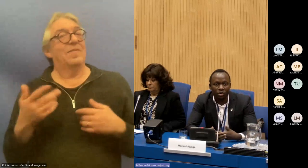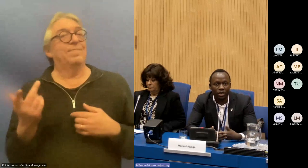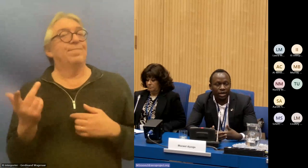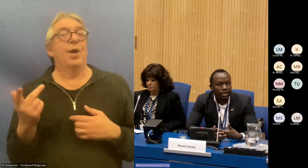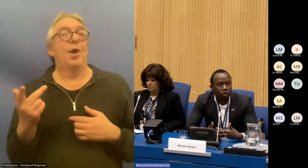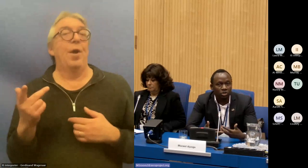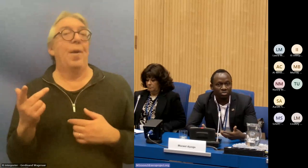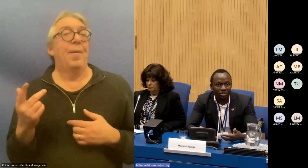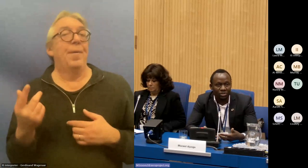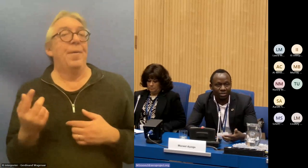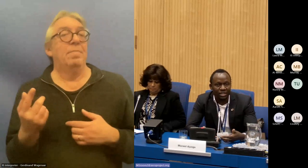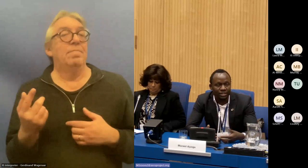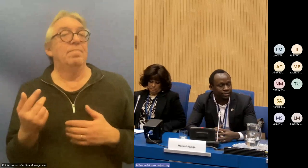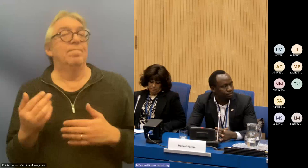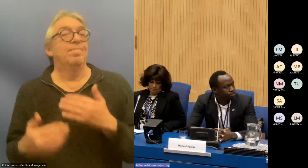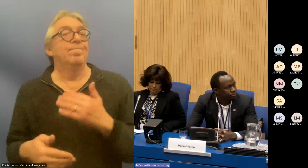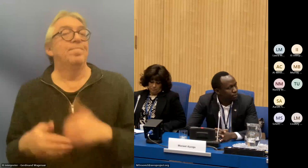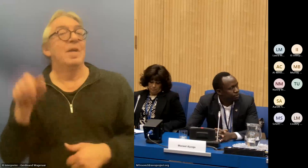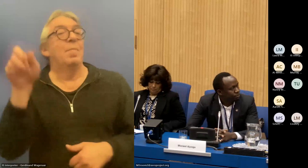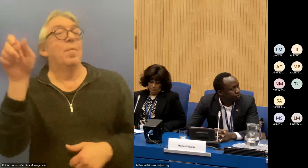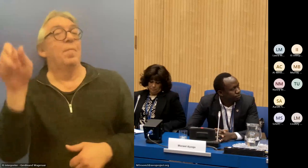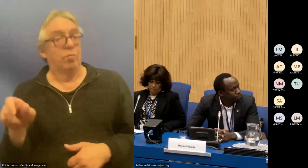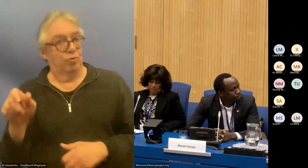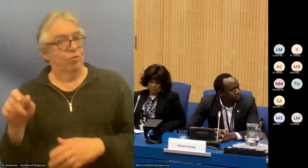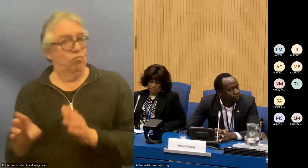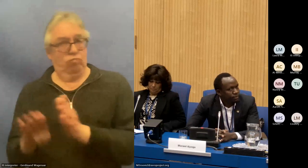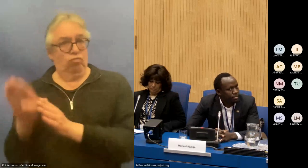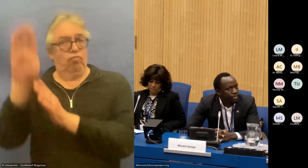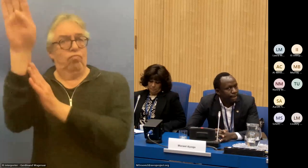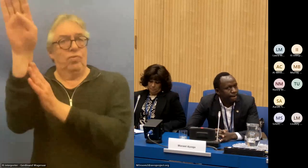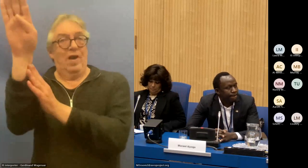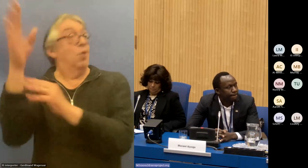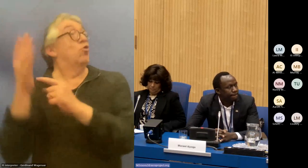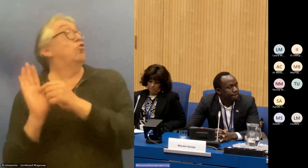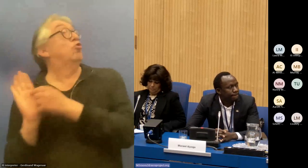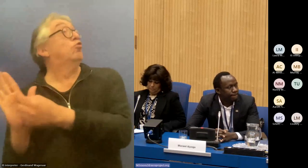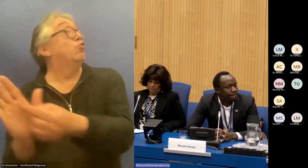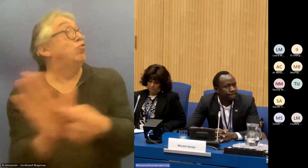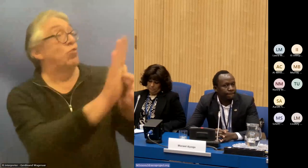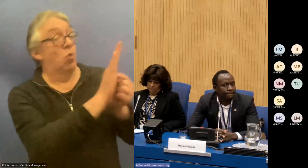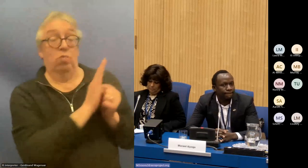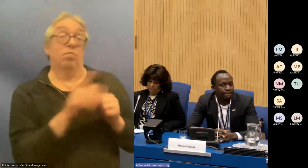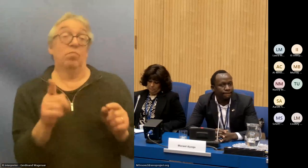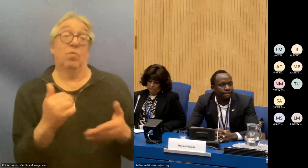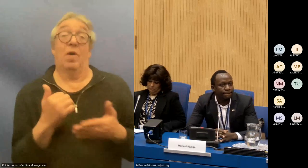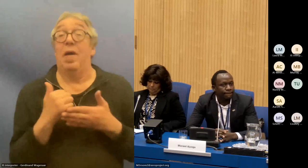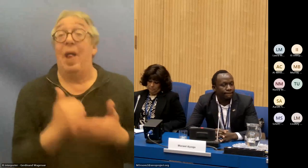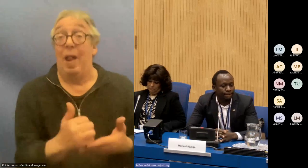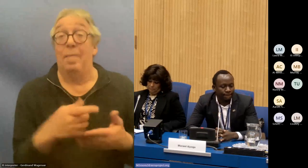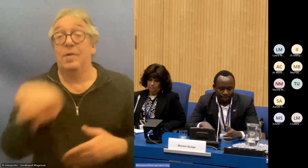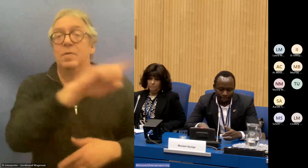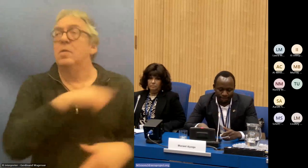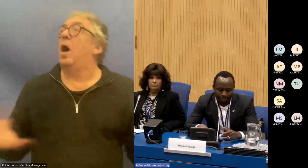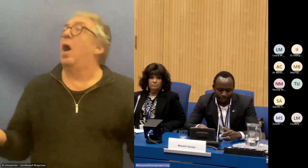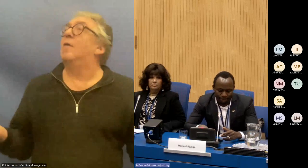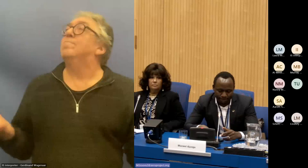for inclusion of persons with disabilities. IRENE MBARI-KIRIKA: Thank you. One last question.